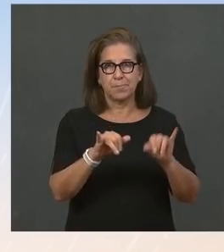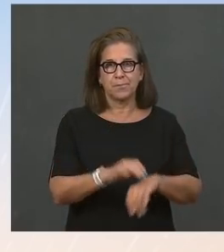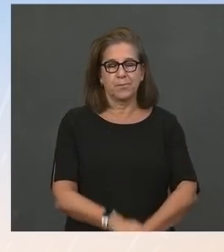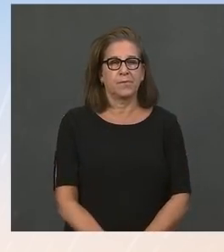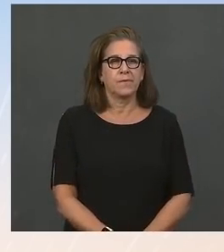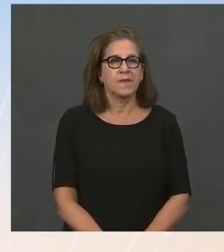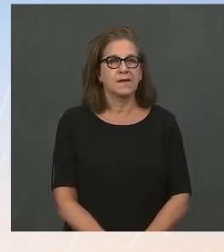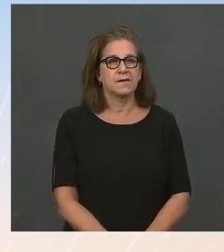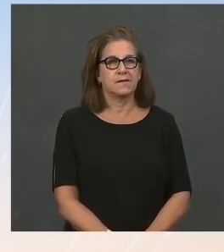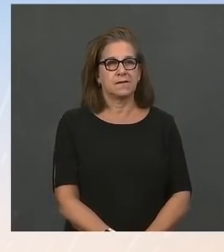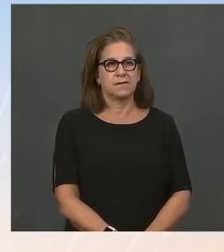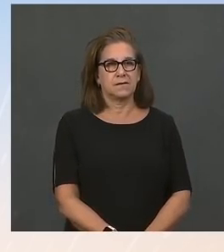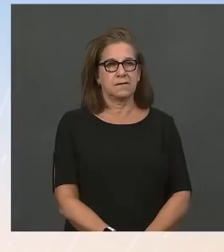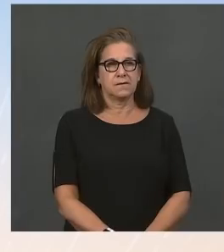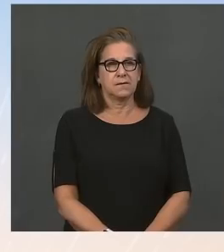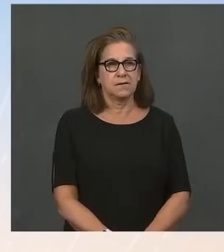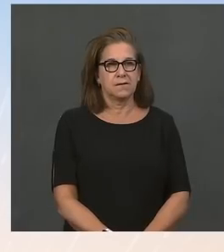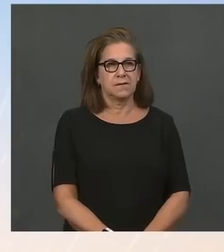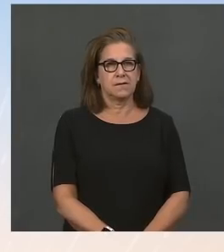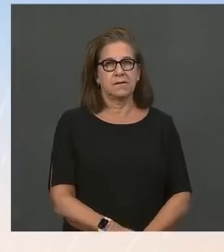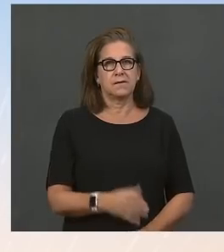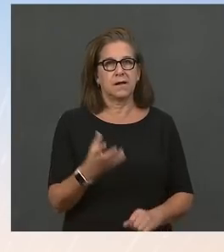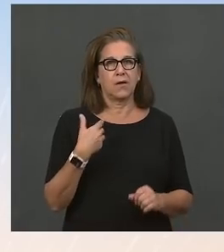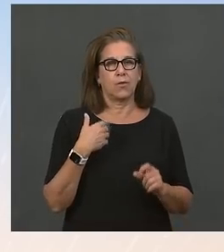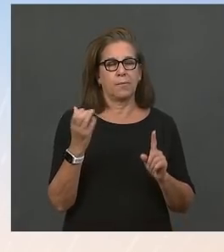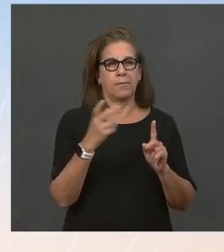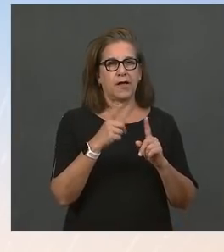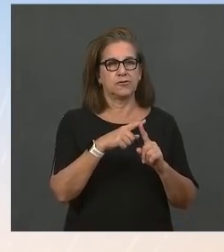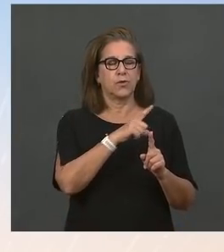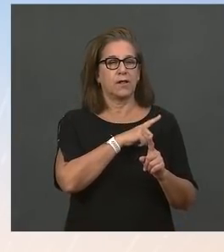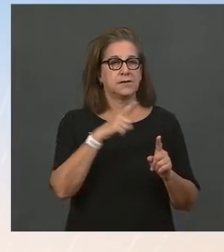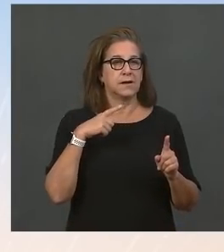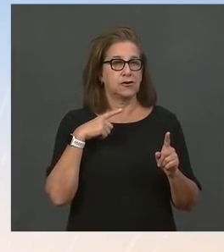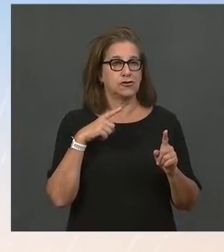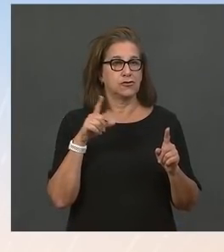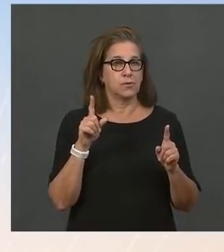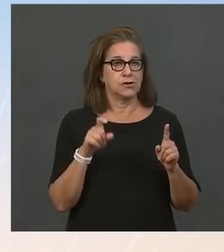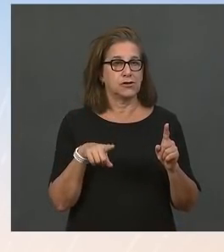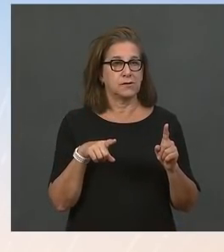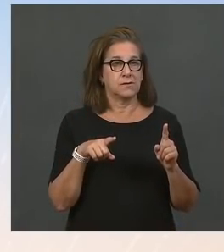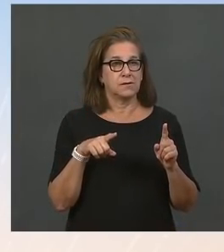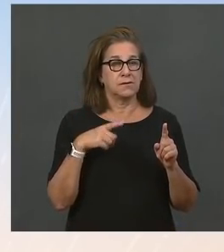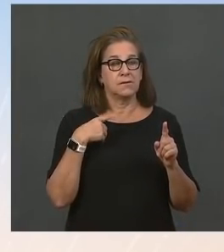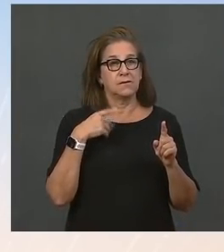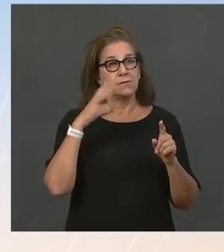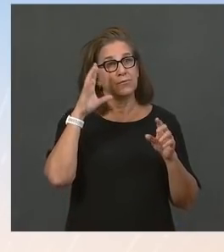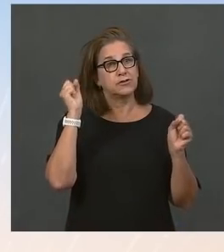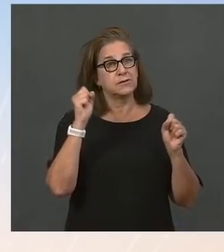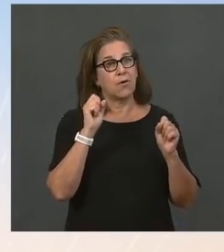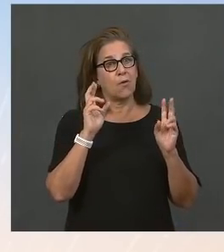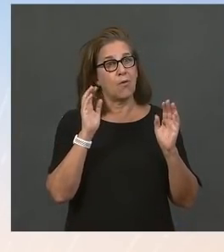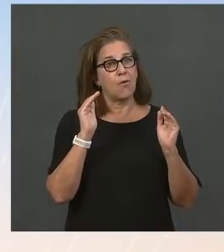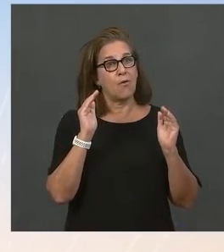Is the President confident or is he hoping for a vote on this before he heads to Europe next week?